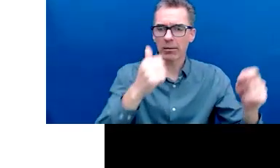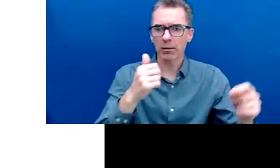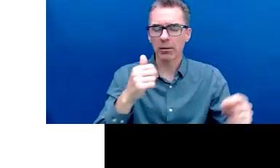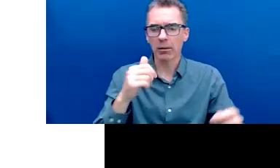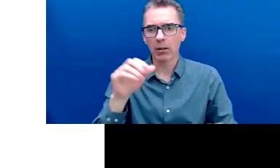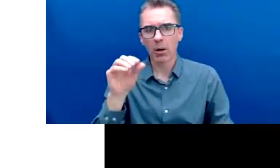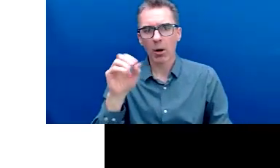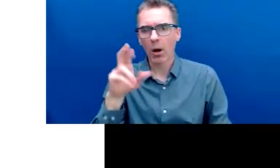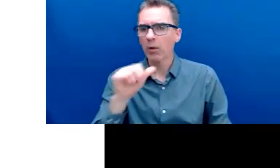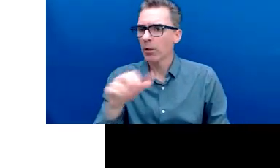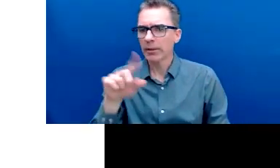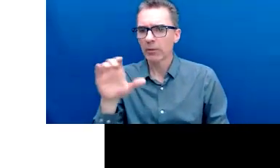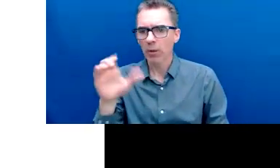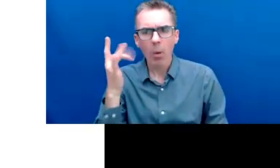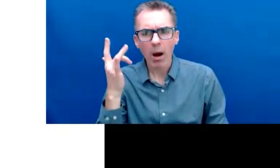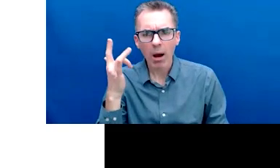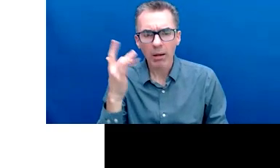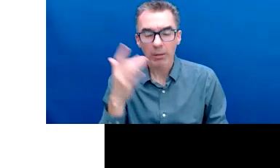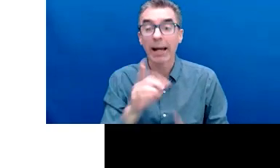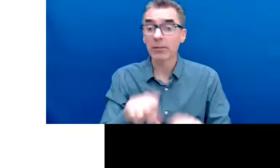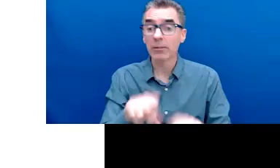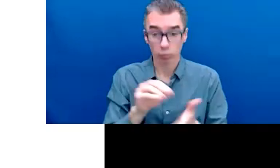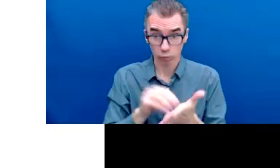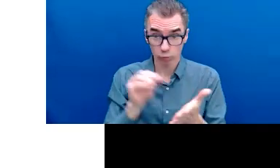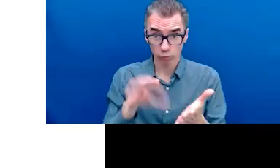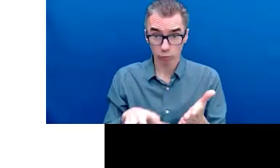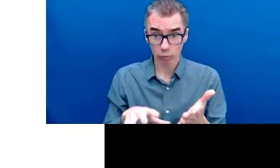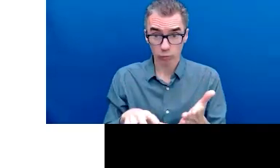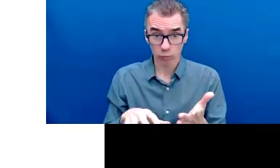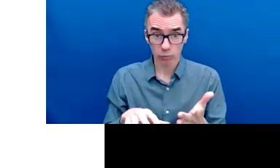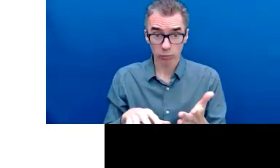The simple answer is students can't learn from books they can't afford.